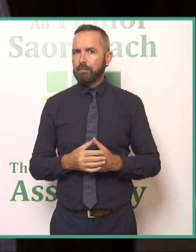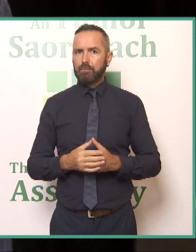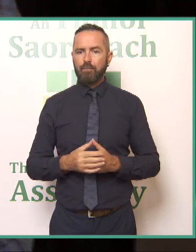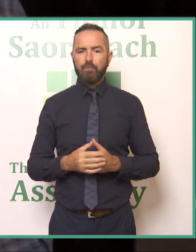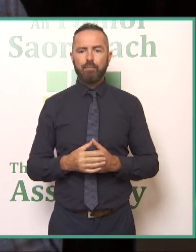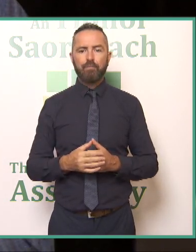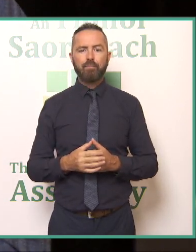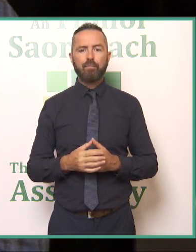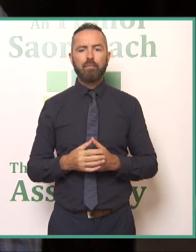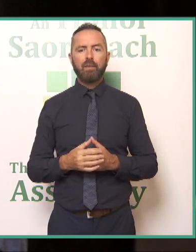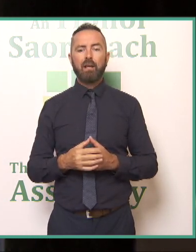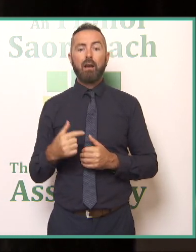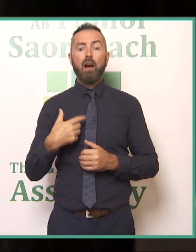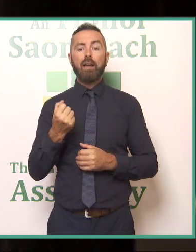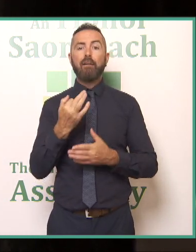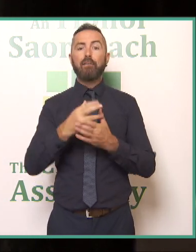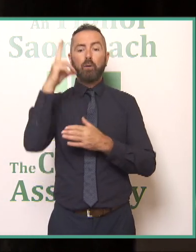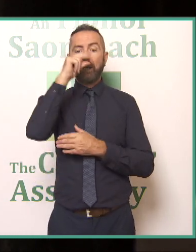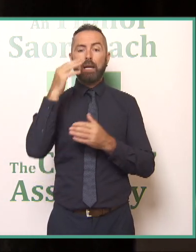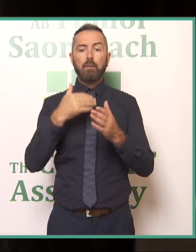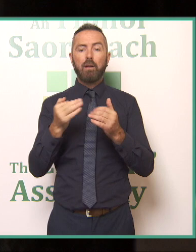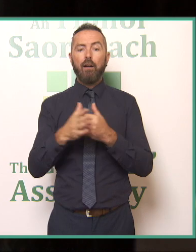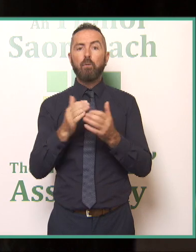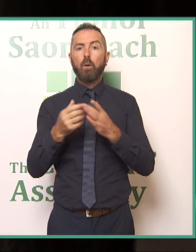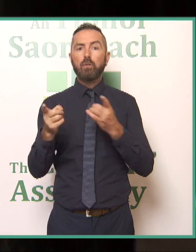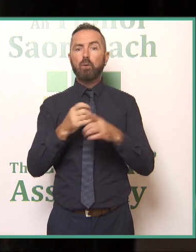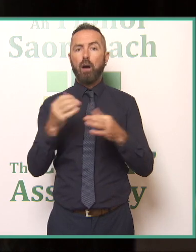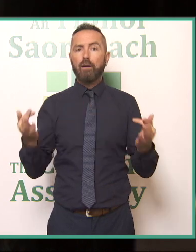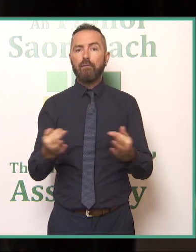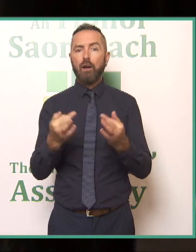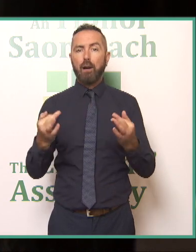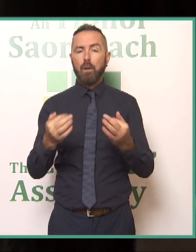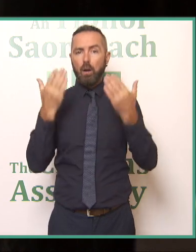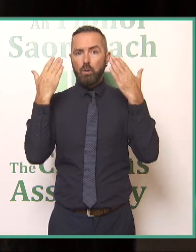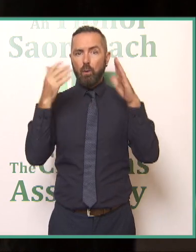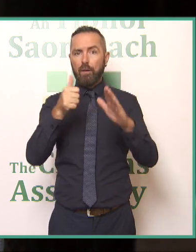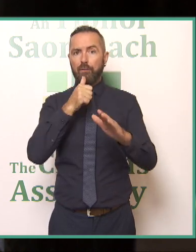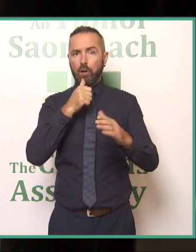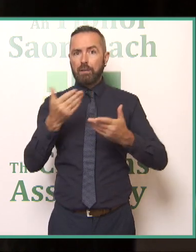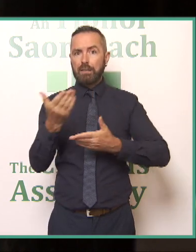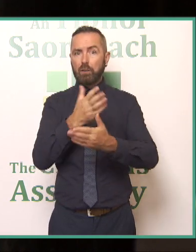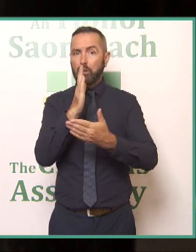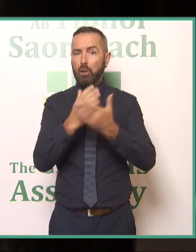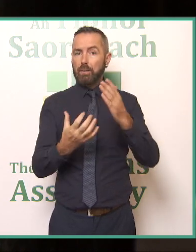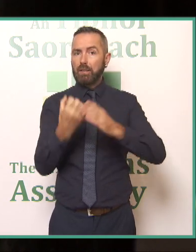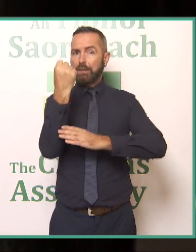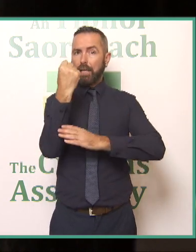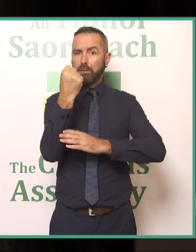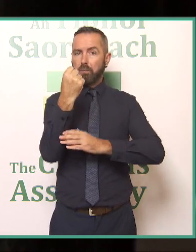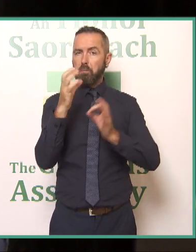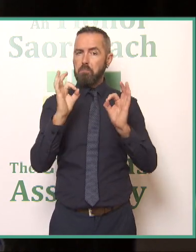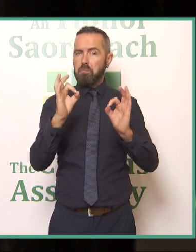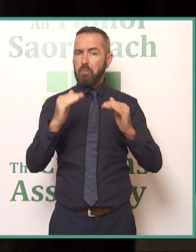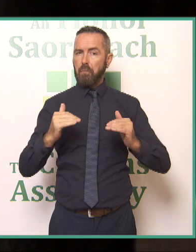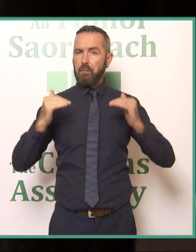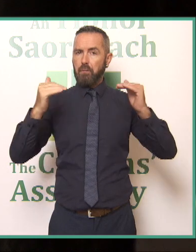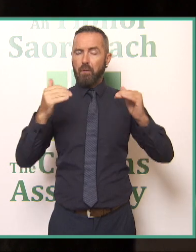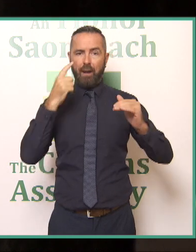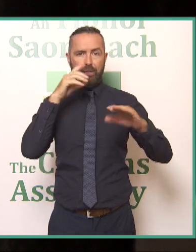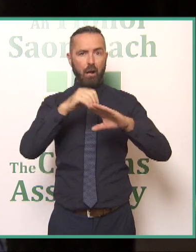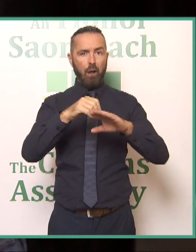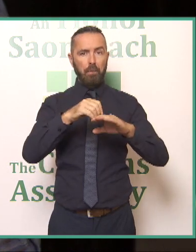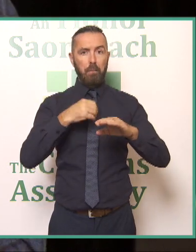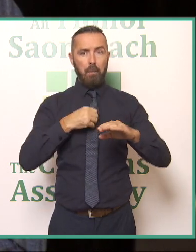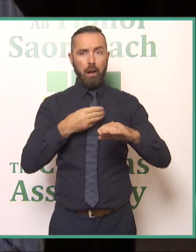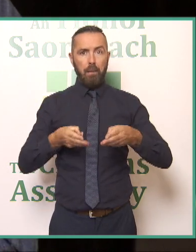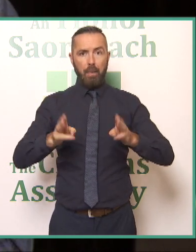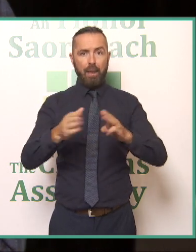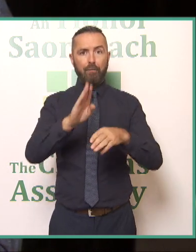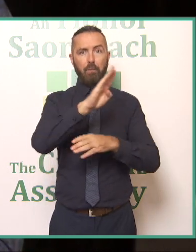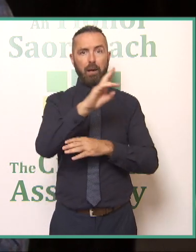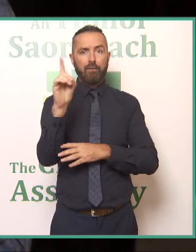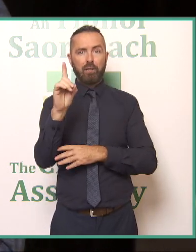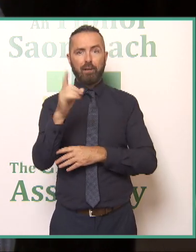journey in biodiversity so the big thing for me is satisfaction the satisfaction I get from